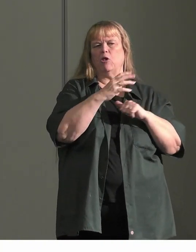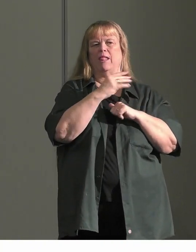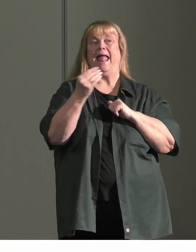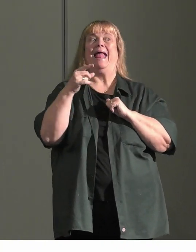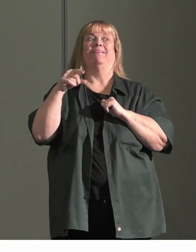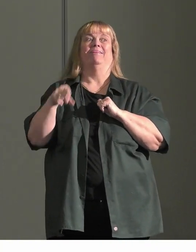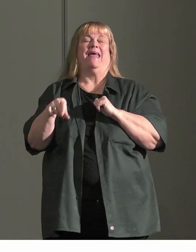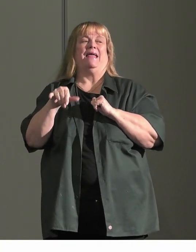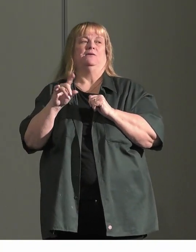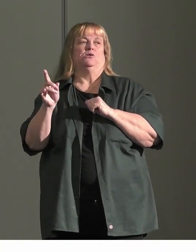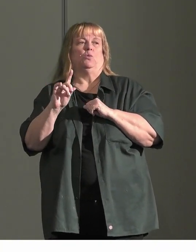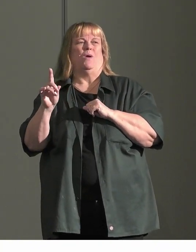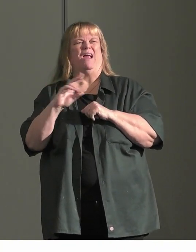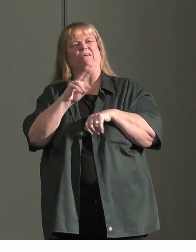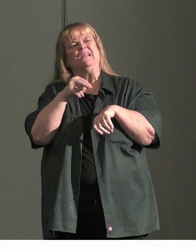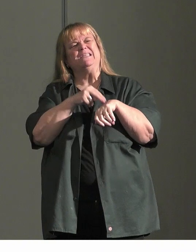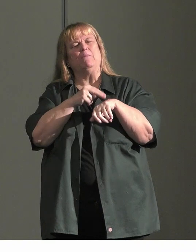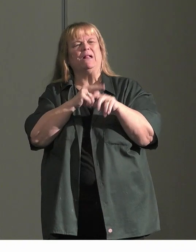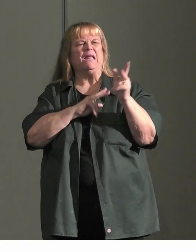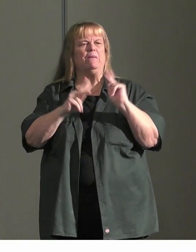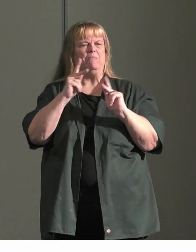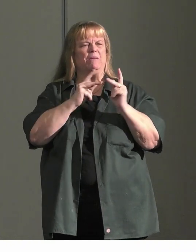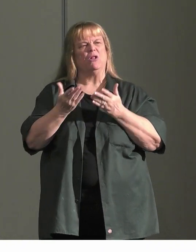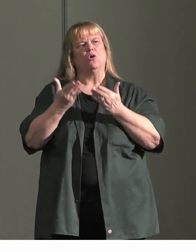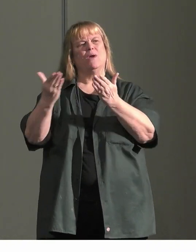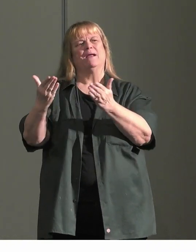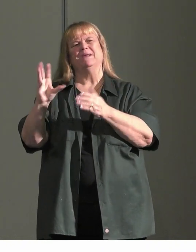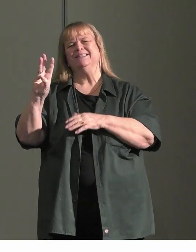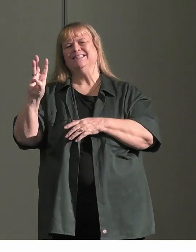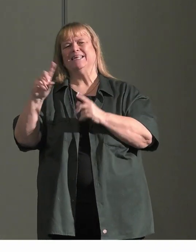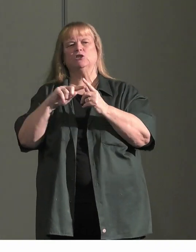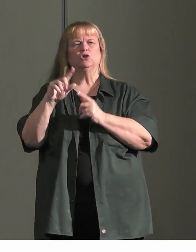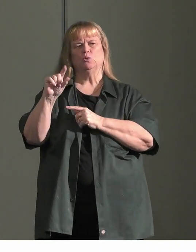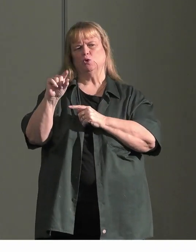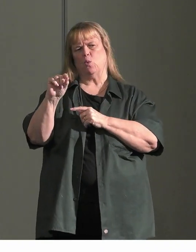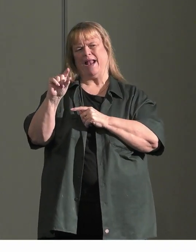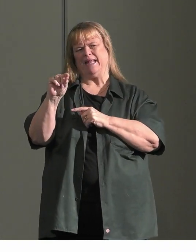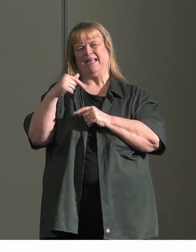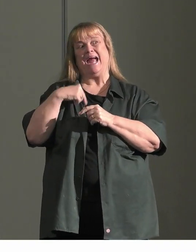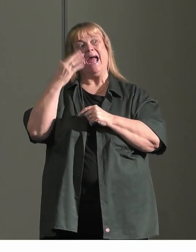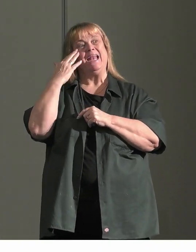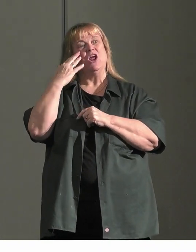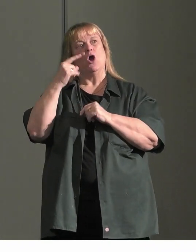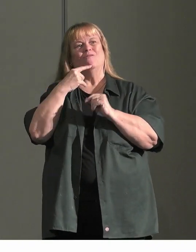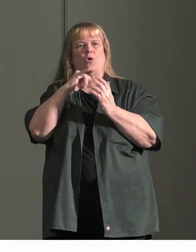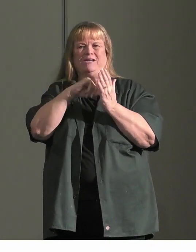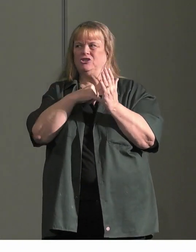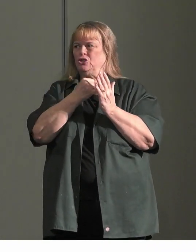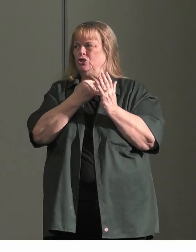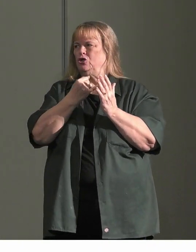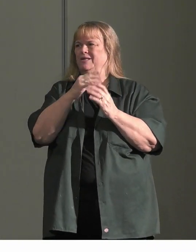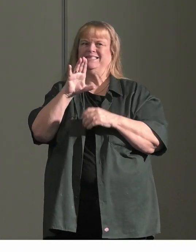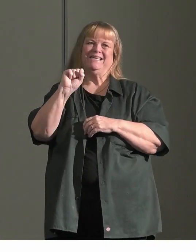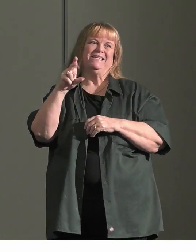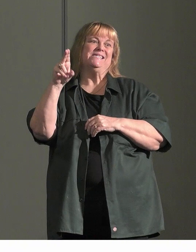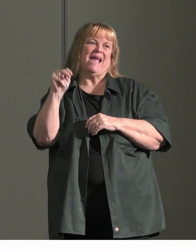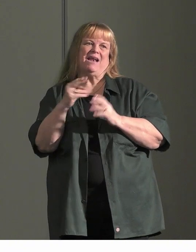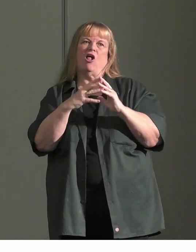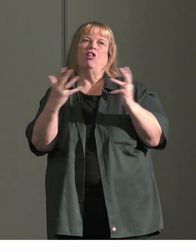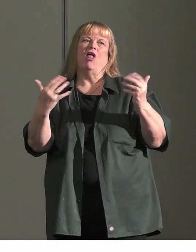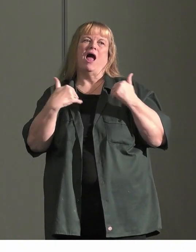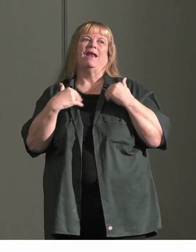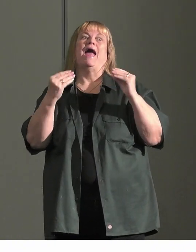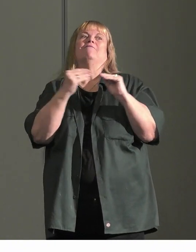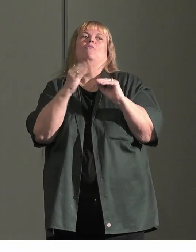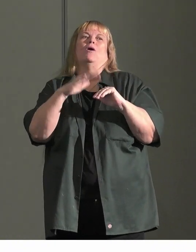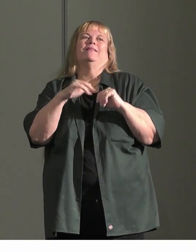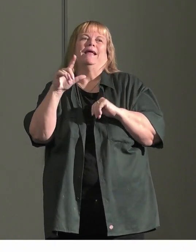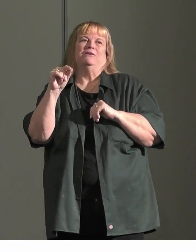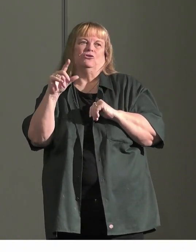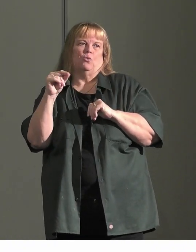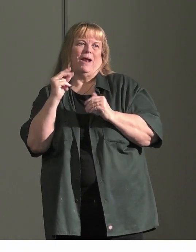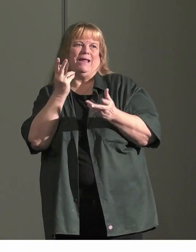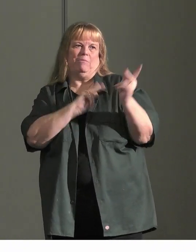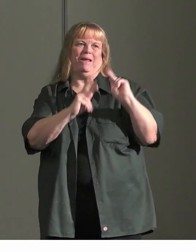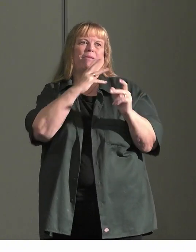where folks recommend six to 20. Journal Track at CSUN folks have more than 20 participants depends